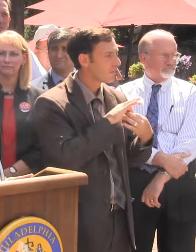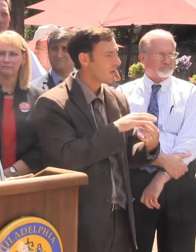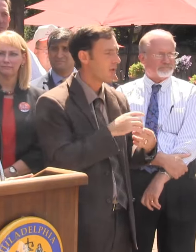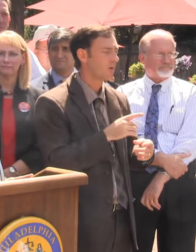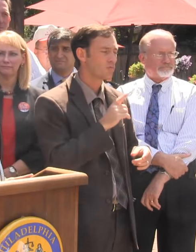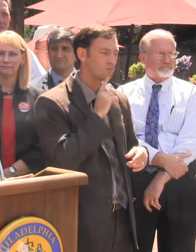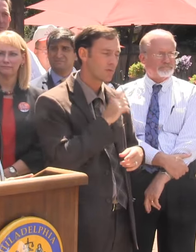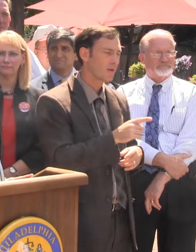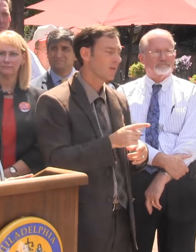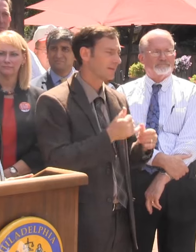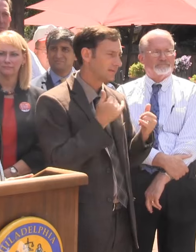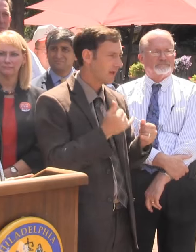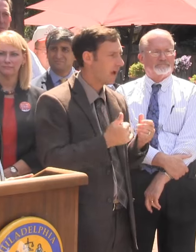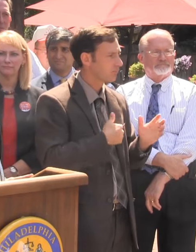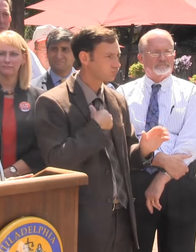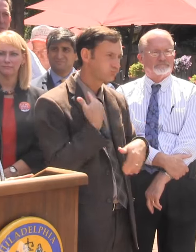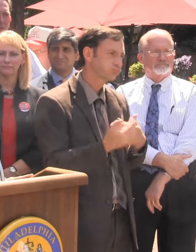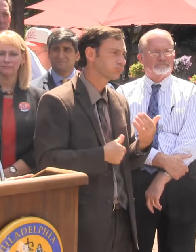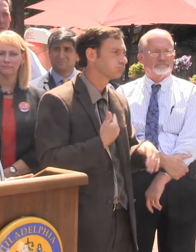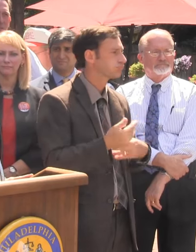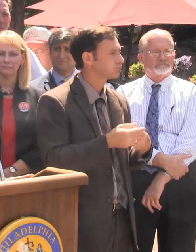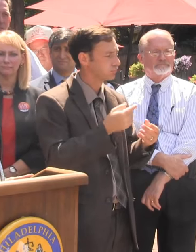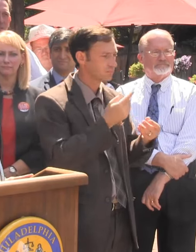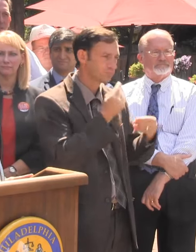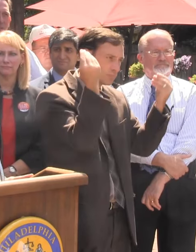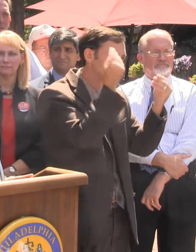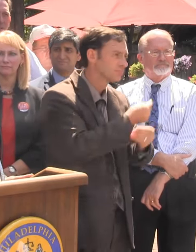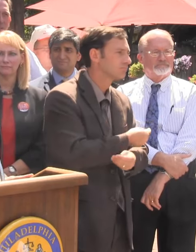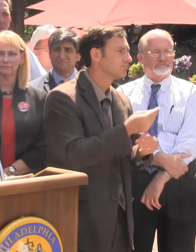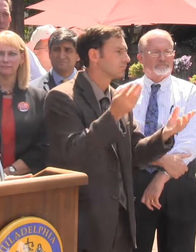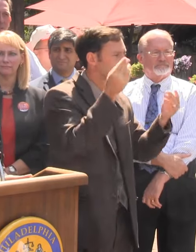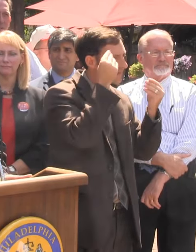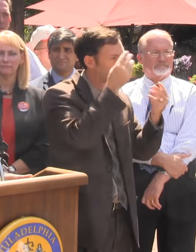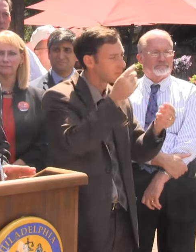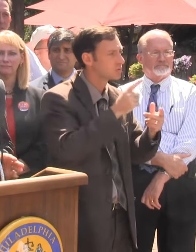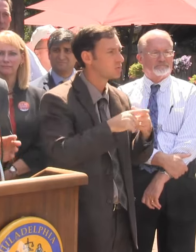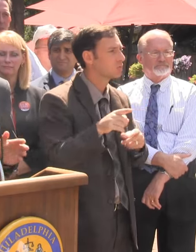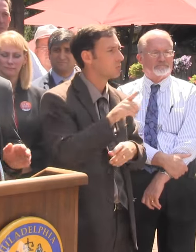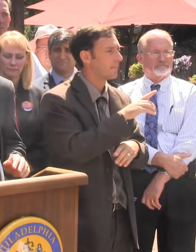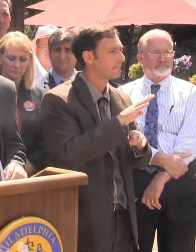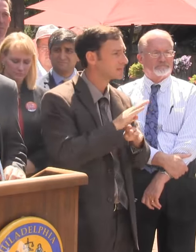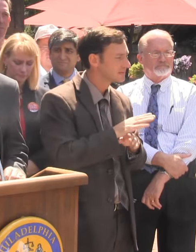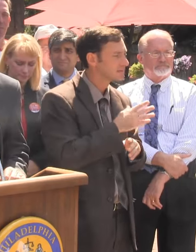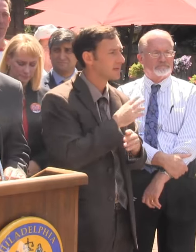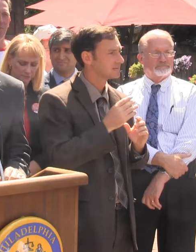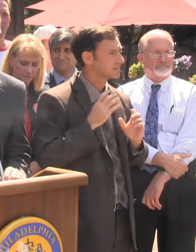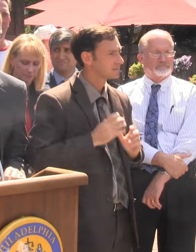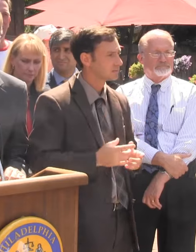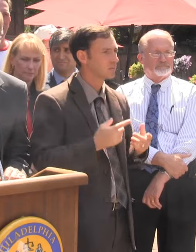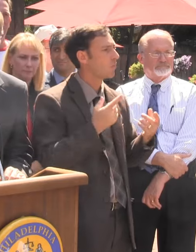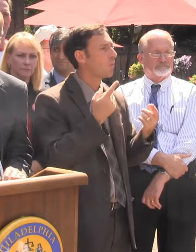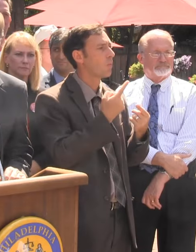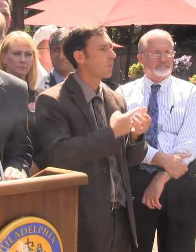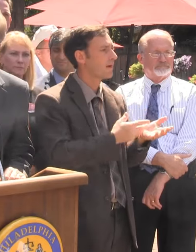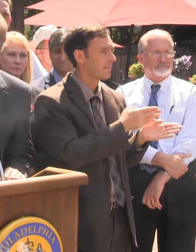in providing information to businesses and citizens alike, about what is before us. And